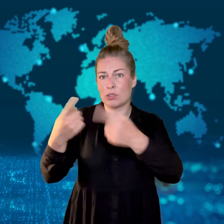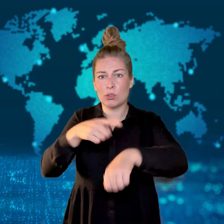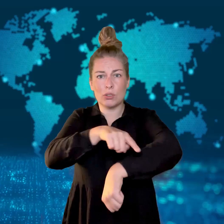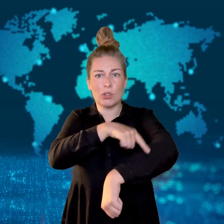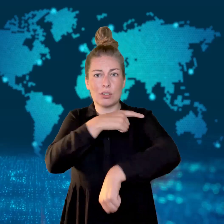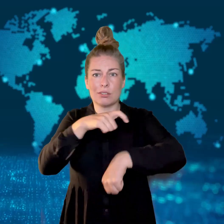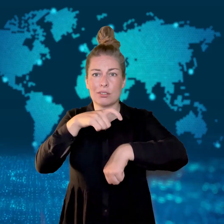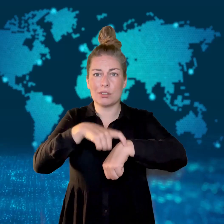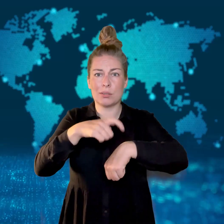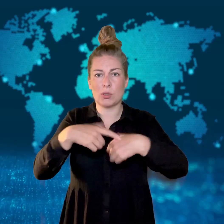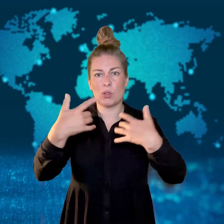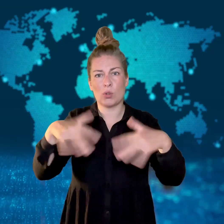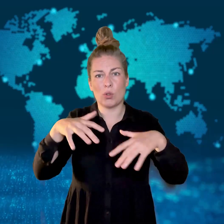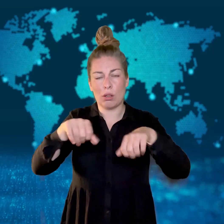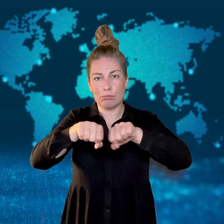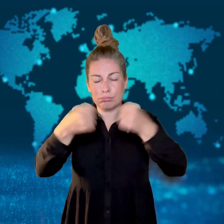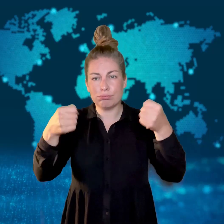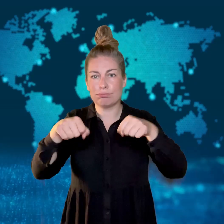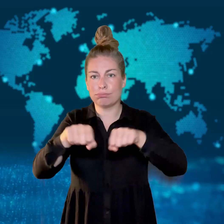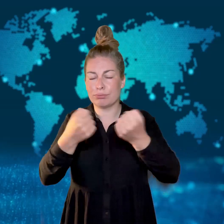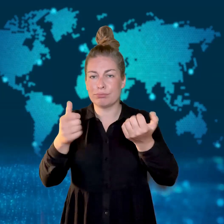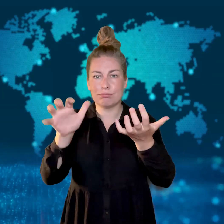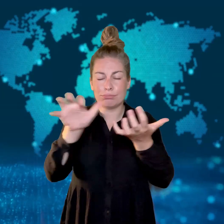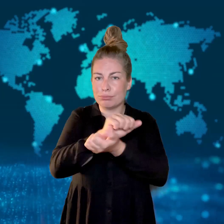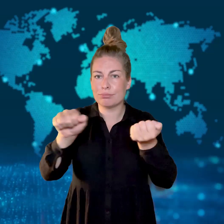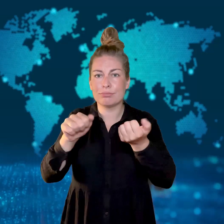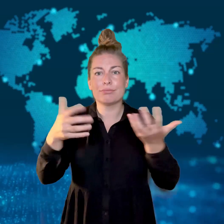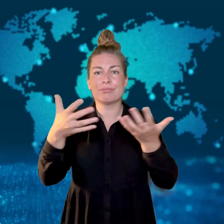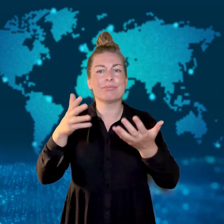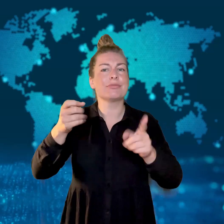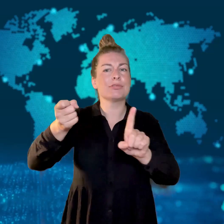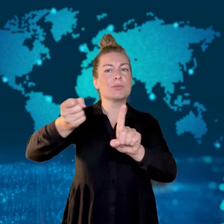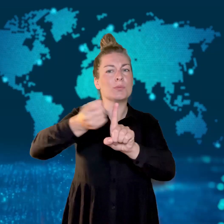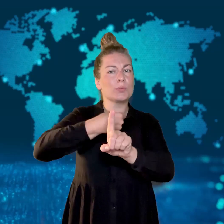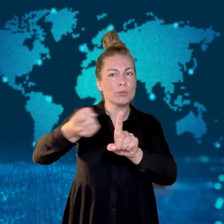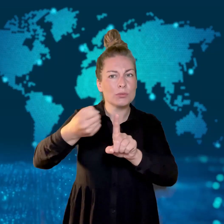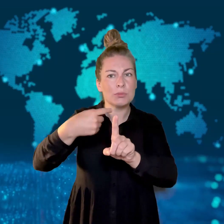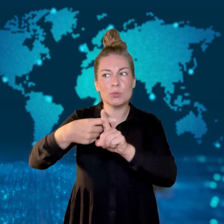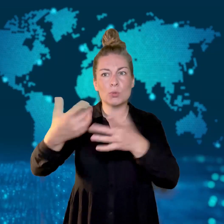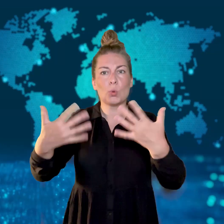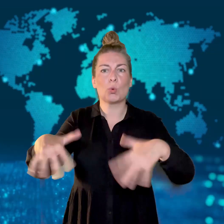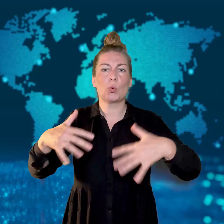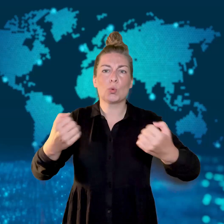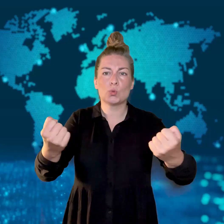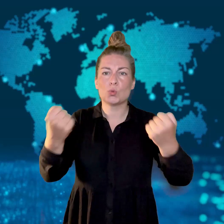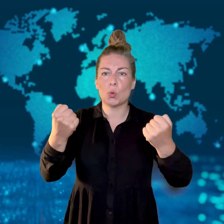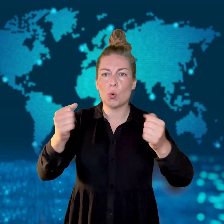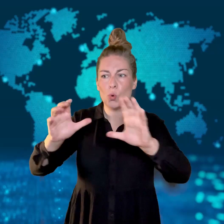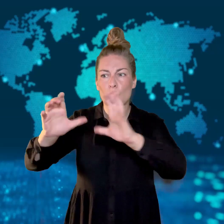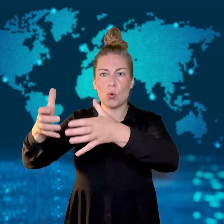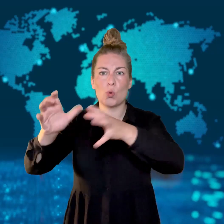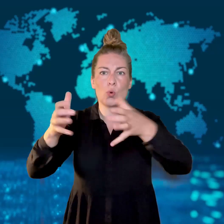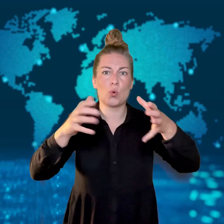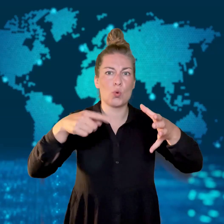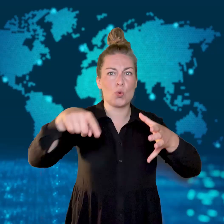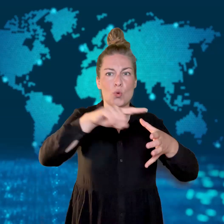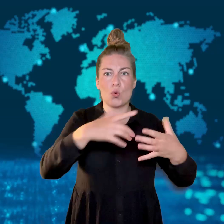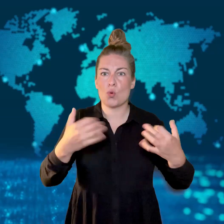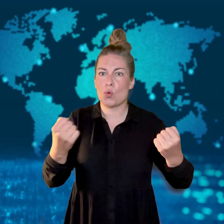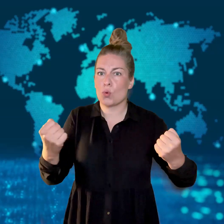and infighting between powerful criminal gangs.